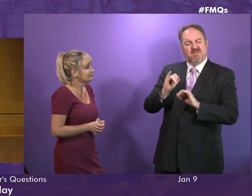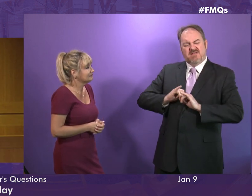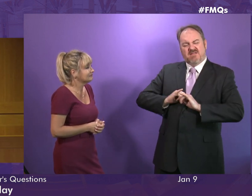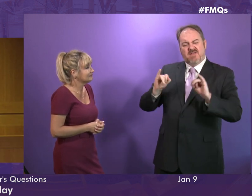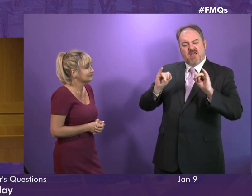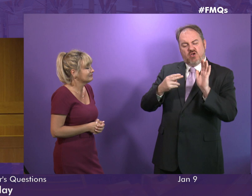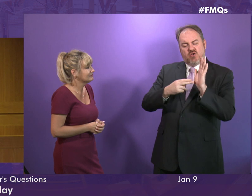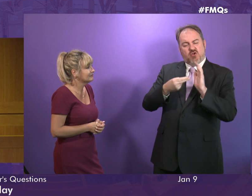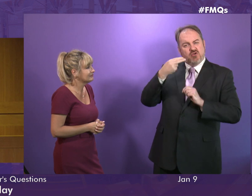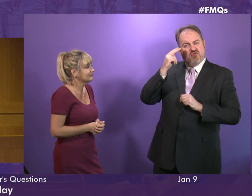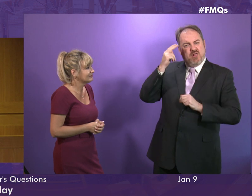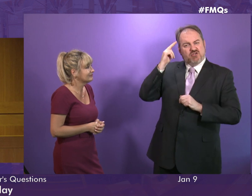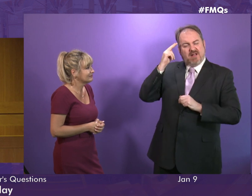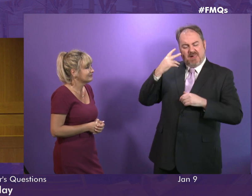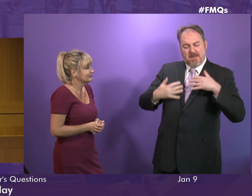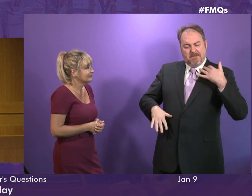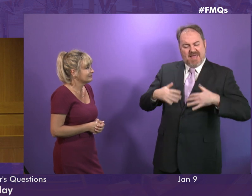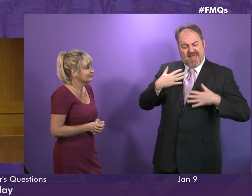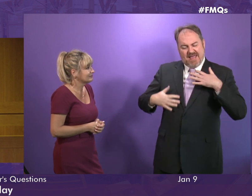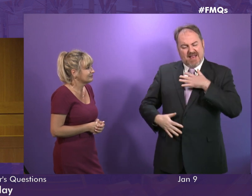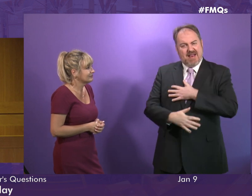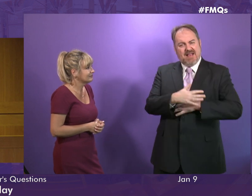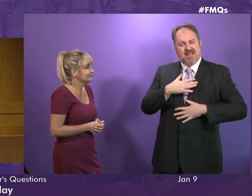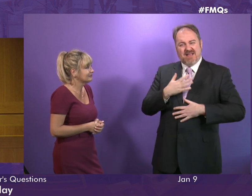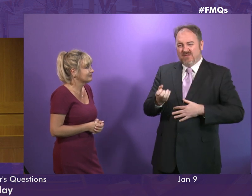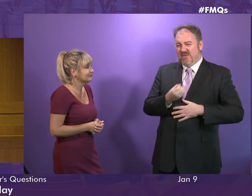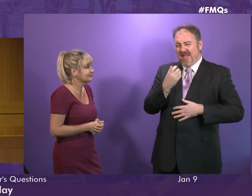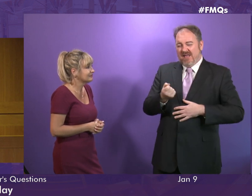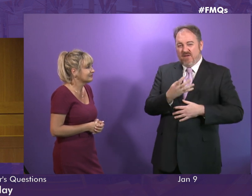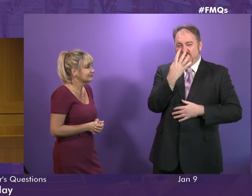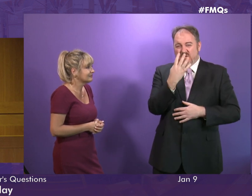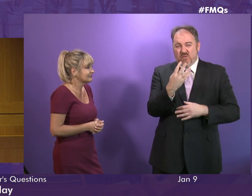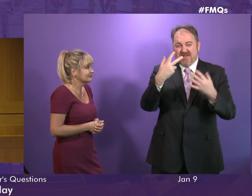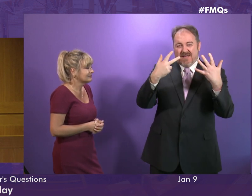pain, has been off work for a very long time and has to take 48 tablets a day to try to